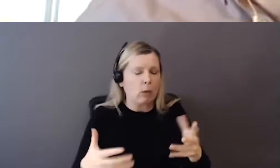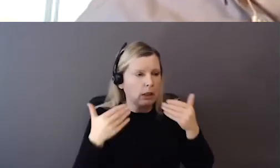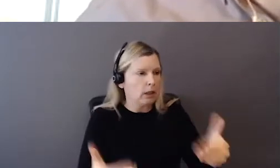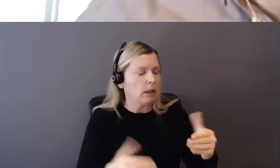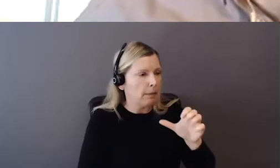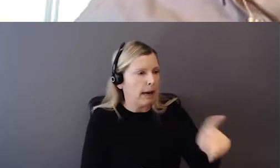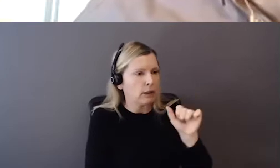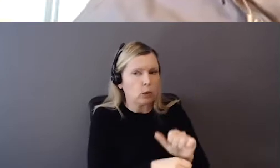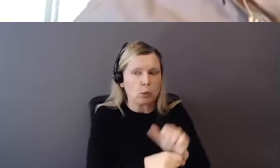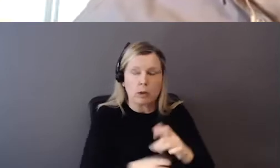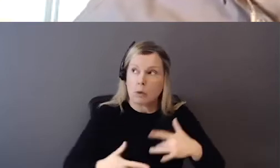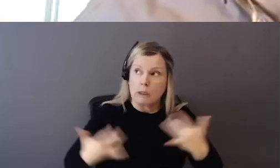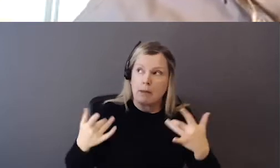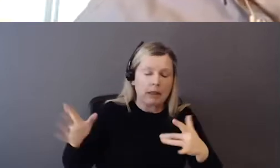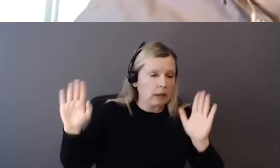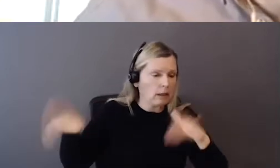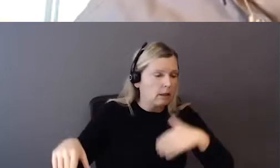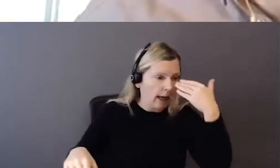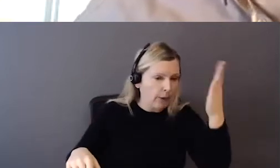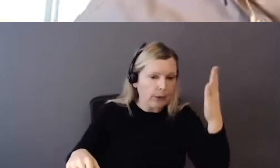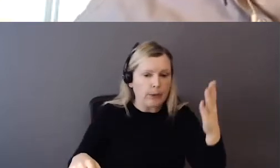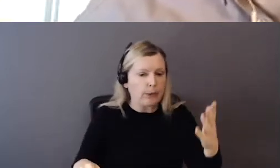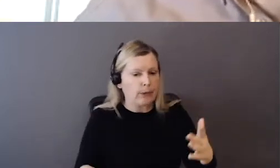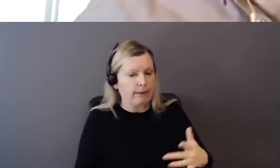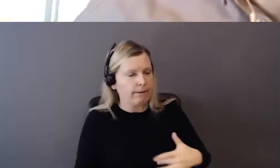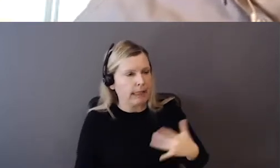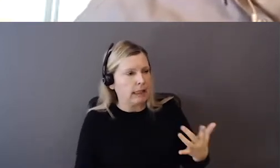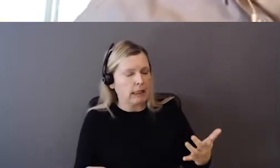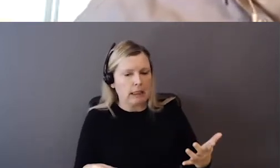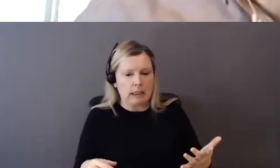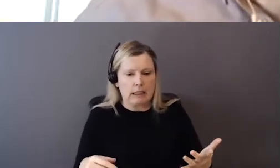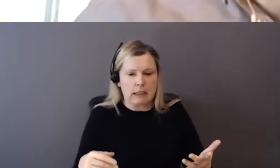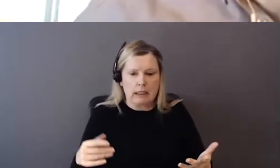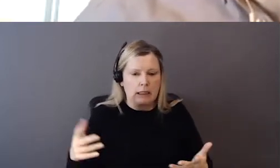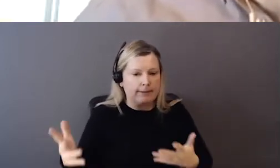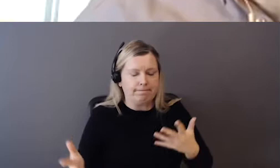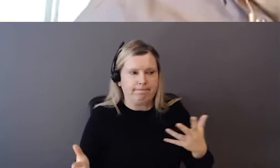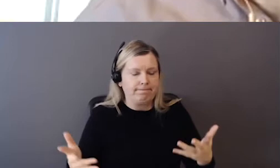this was and I didn't feel like I was making a huge amount of progress and maybe just getting